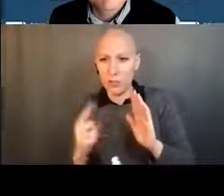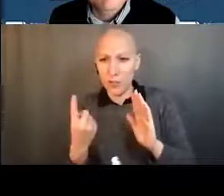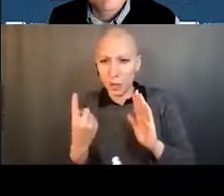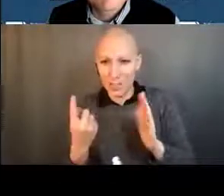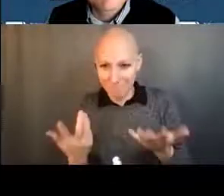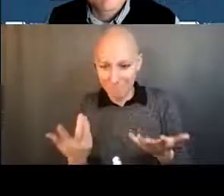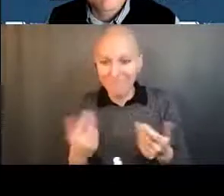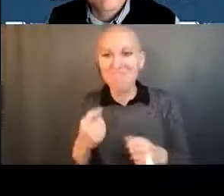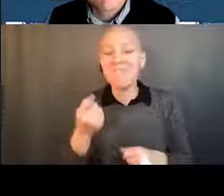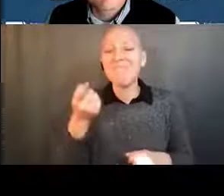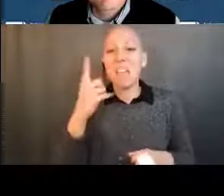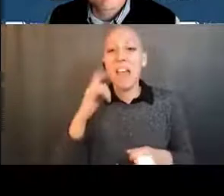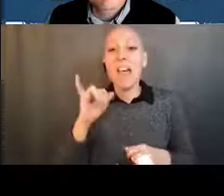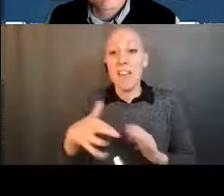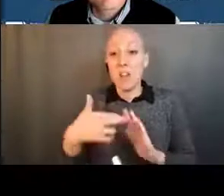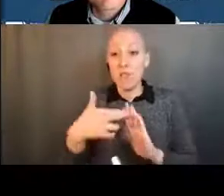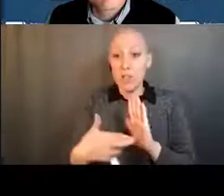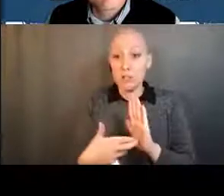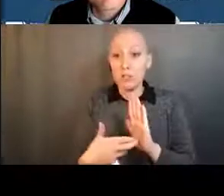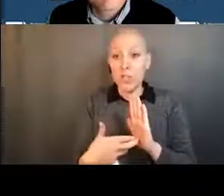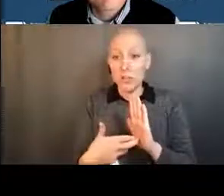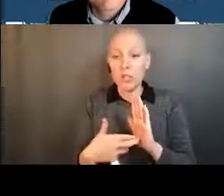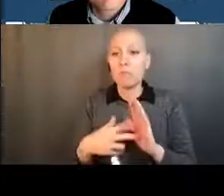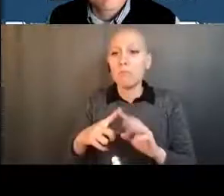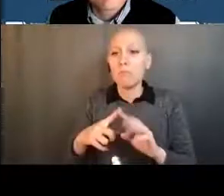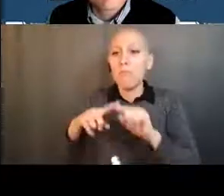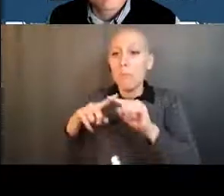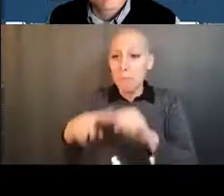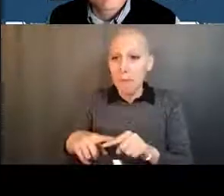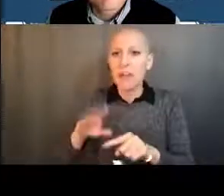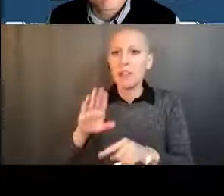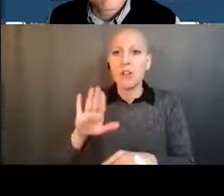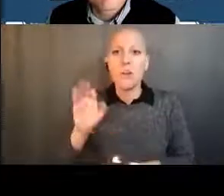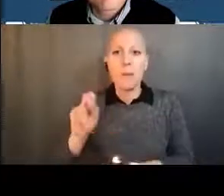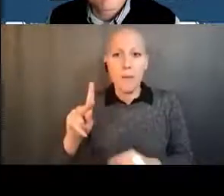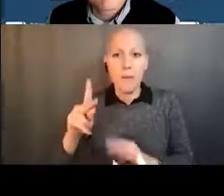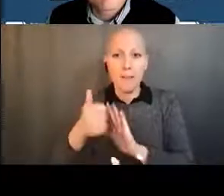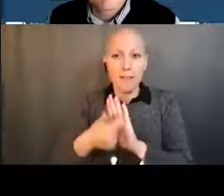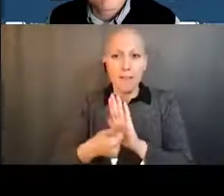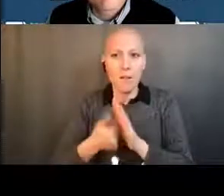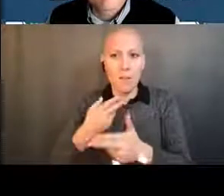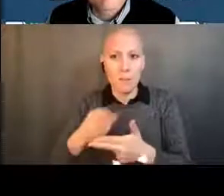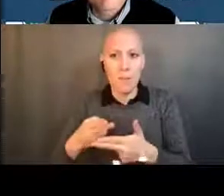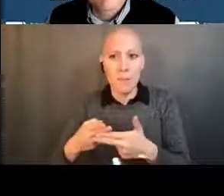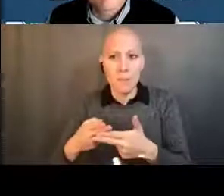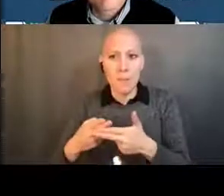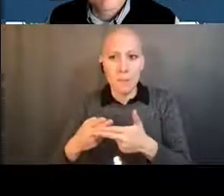is based on your bank account name, the name of your entity on the bank account.